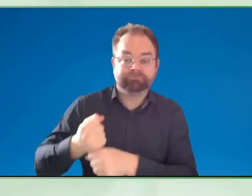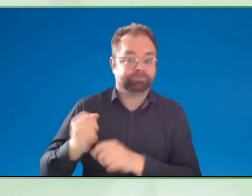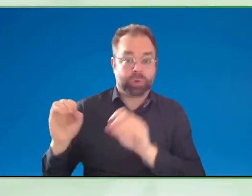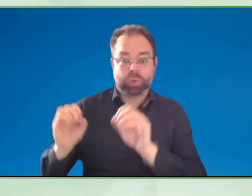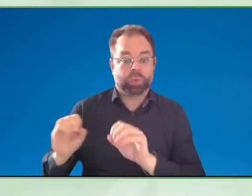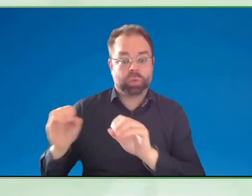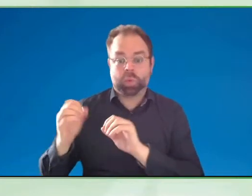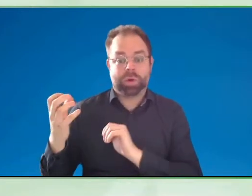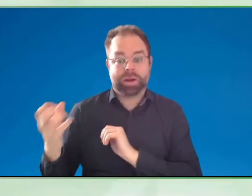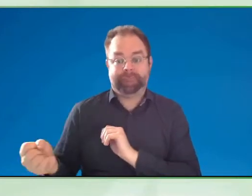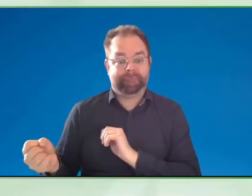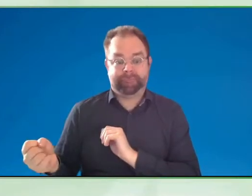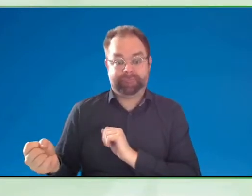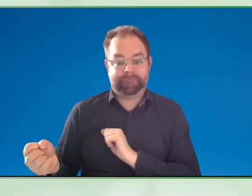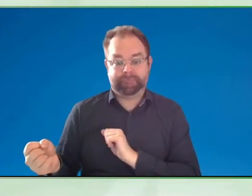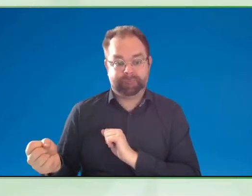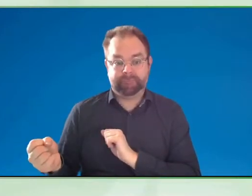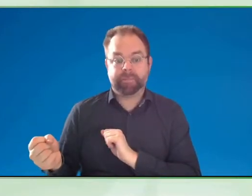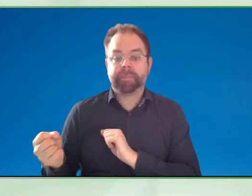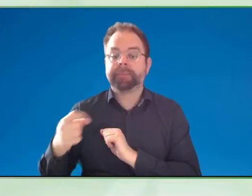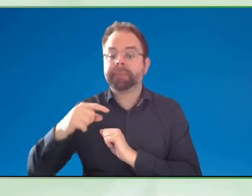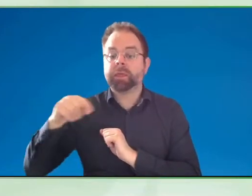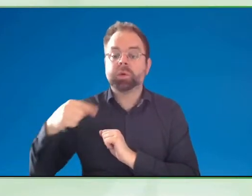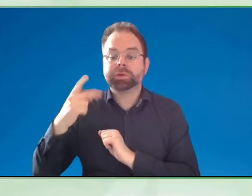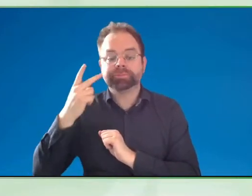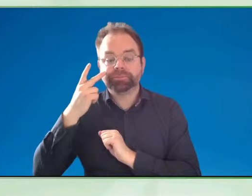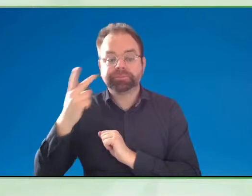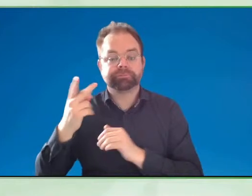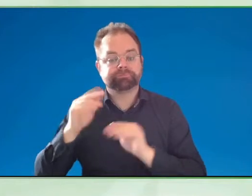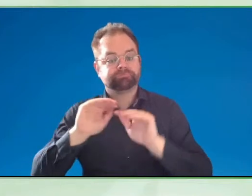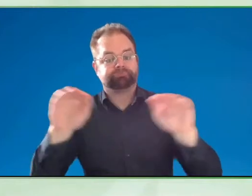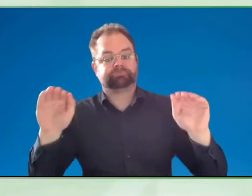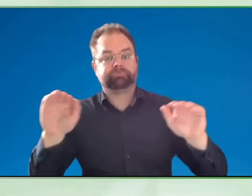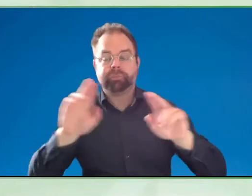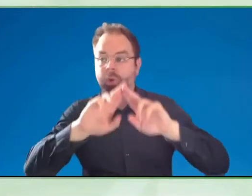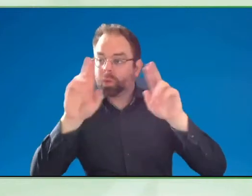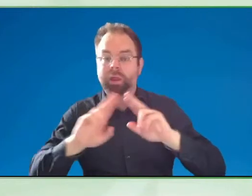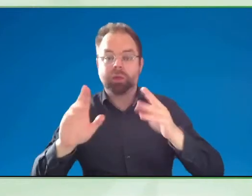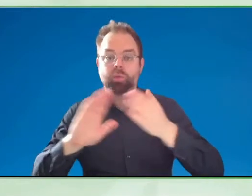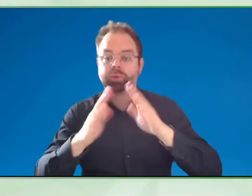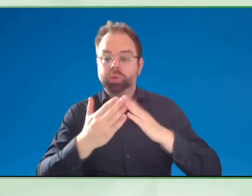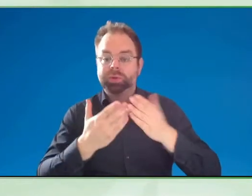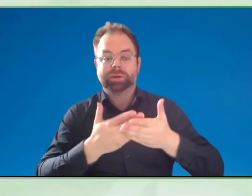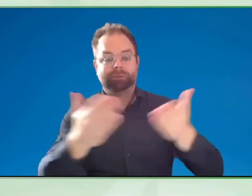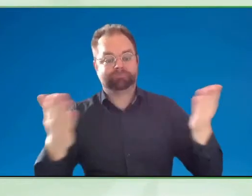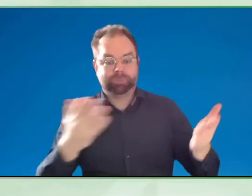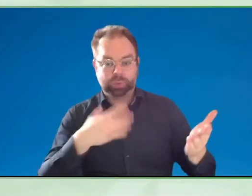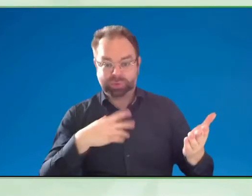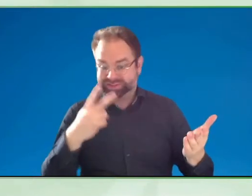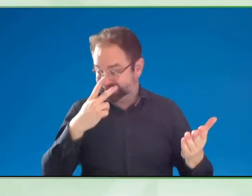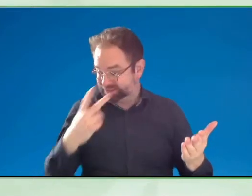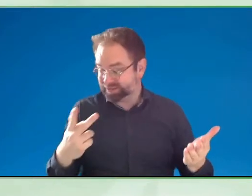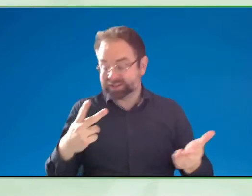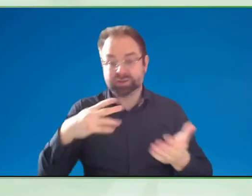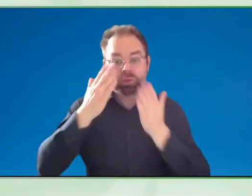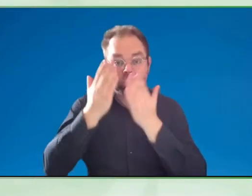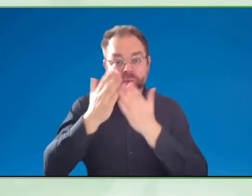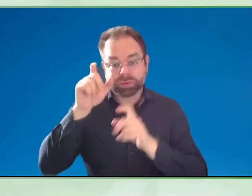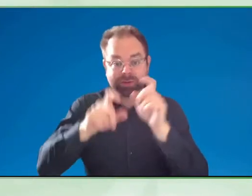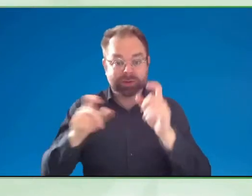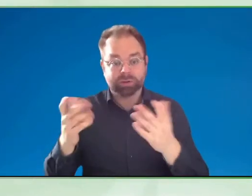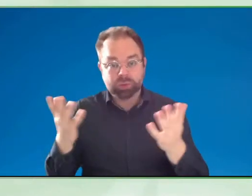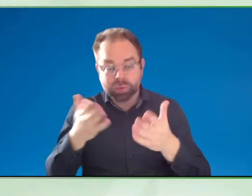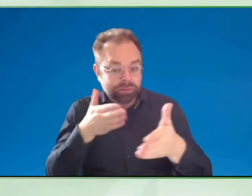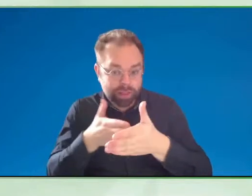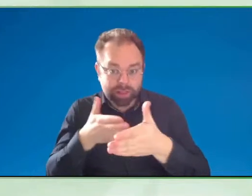impacted the education system in Iraq specifically after 2015, after the Isis camps and after